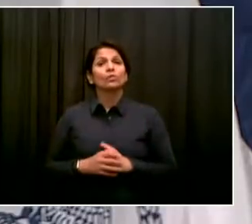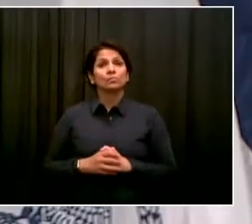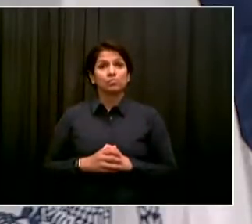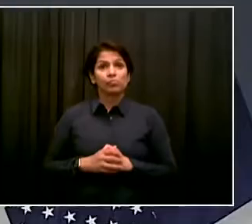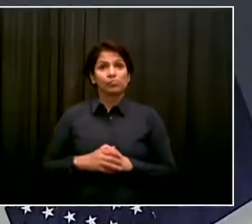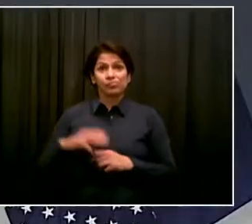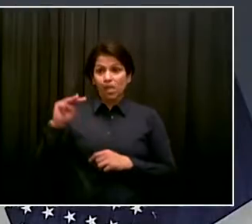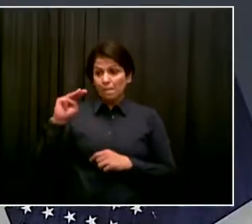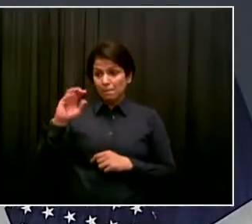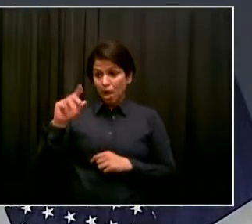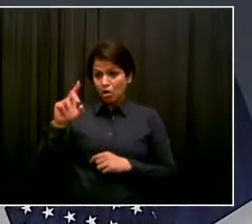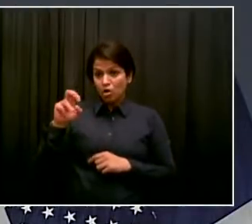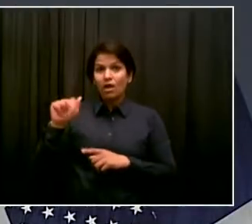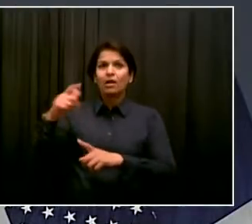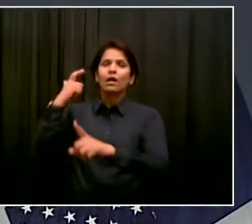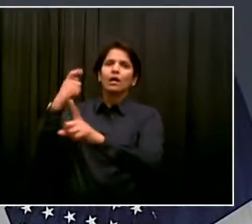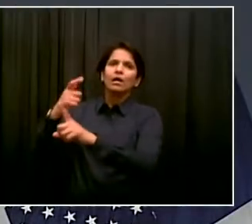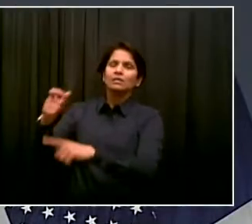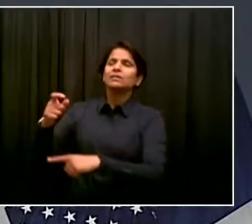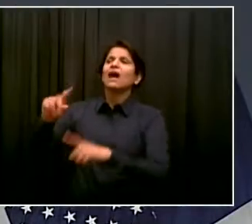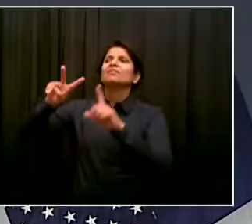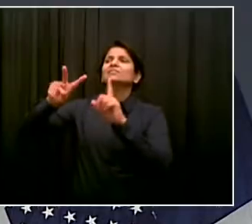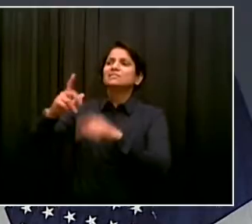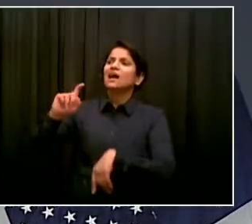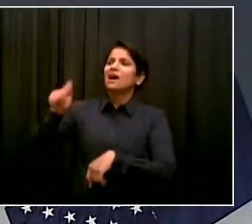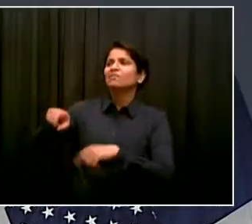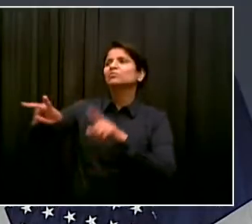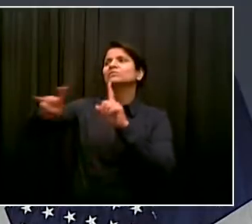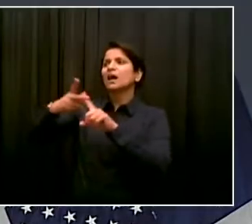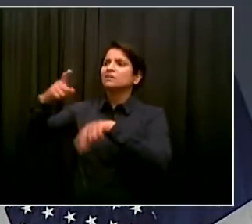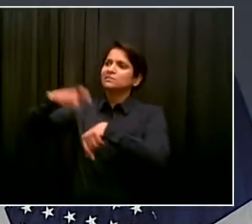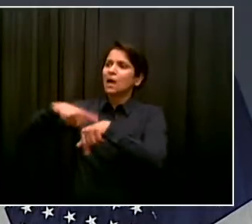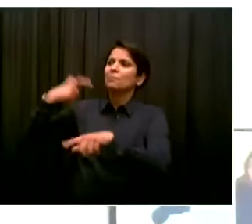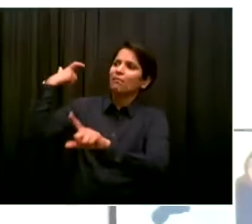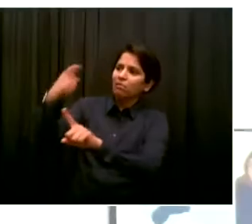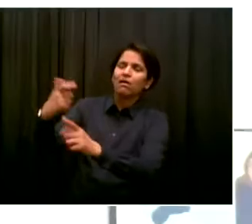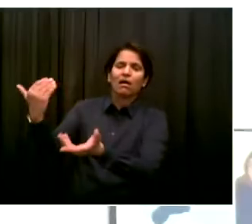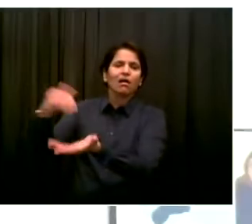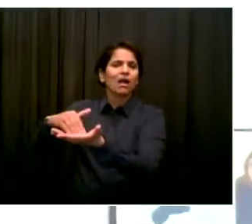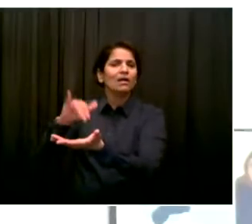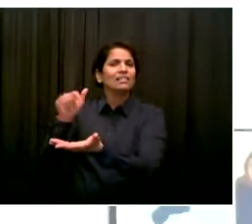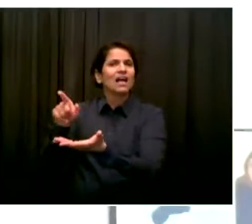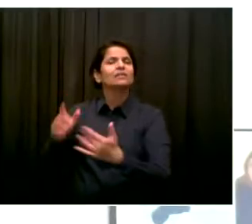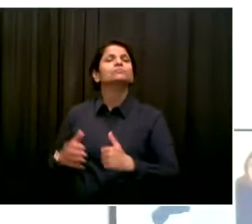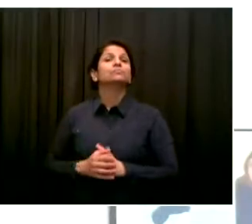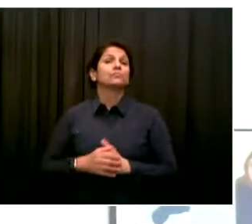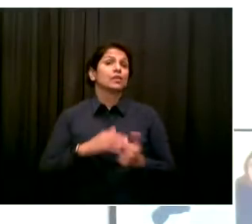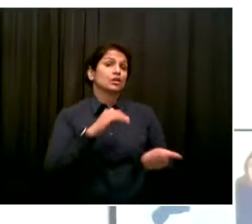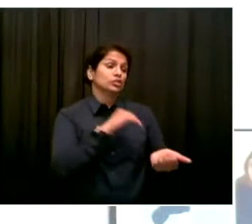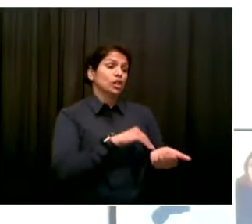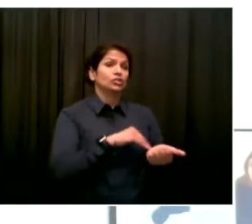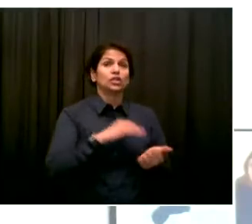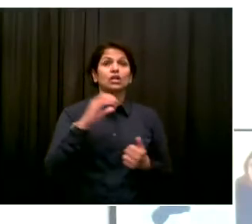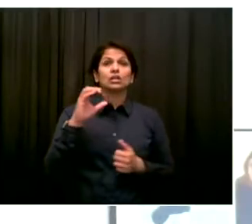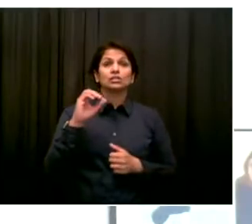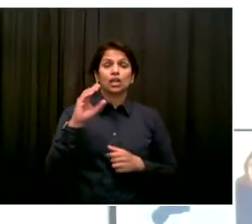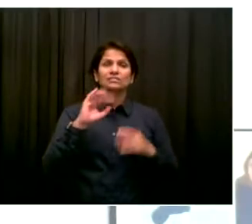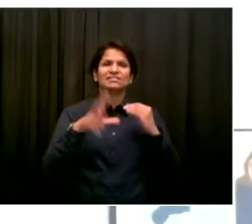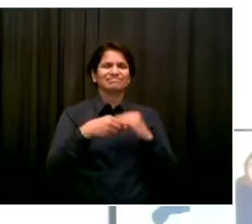BUT WE NEED THAT ANSWER. IN THE MEANTIME WE ARE STARTING TO USE ODMERNA TO SEE HOW THAT GOES AND GIVE US MESOG THINTO KEEP THE EFFORT MOVING IN THE MEANTIME. THOSE FOLKS WILL NEED A SECOND